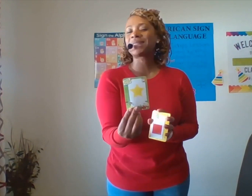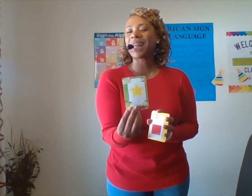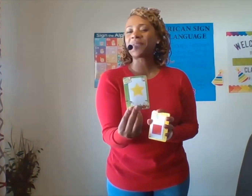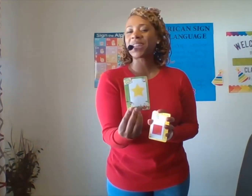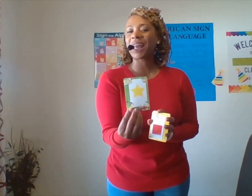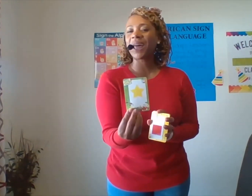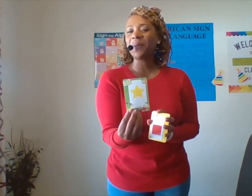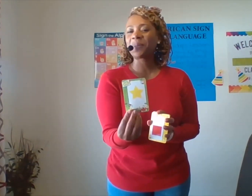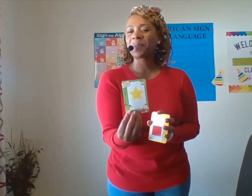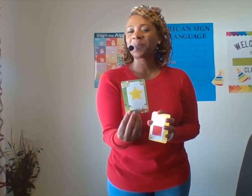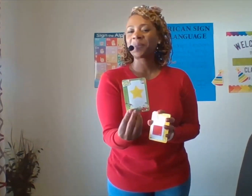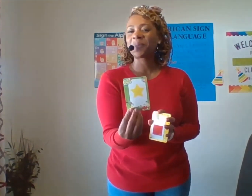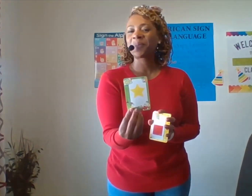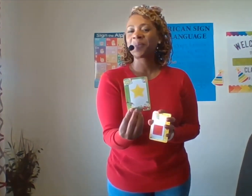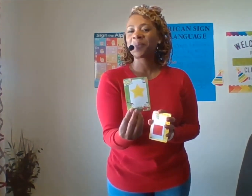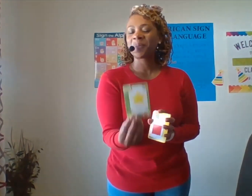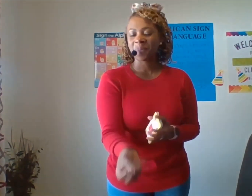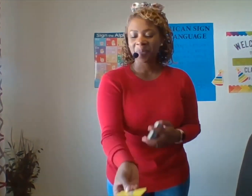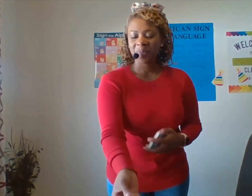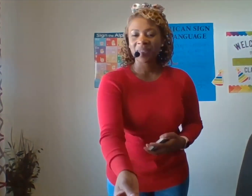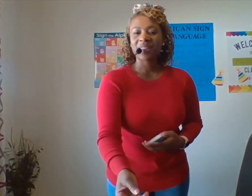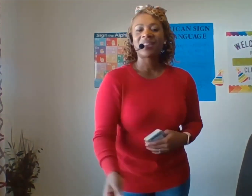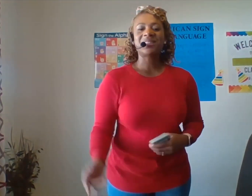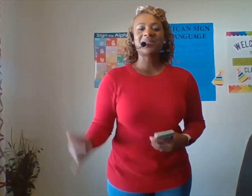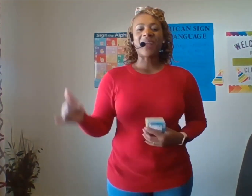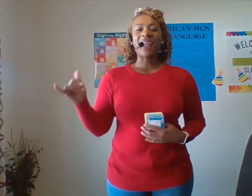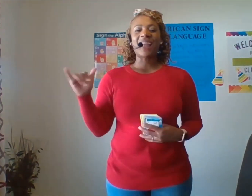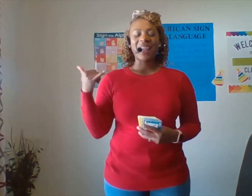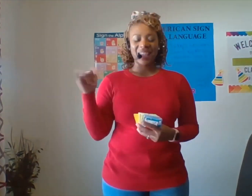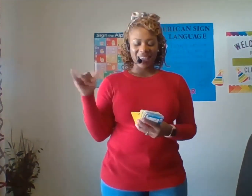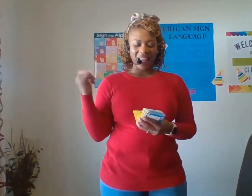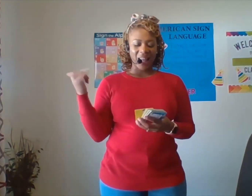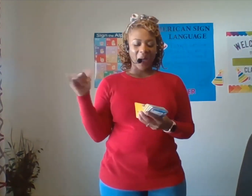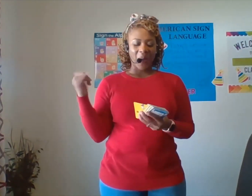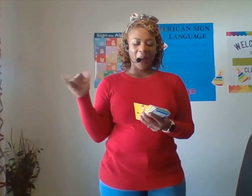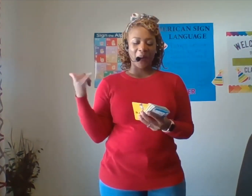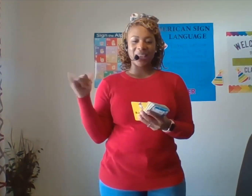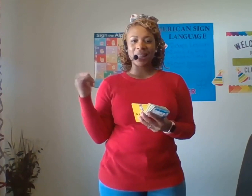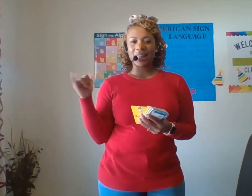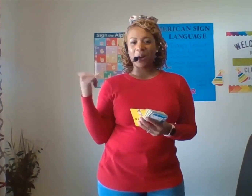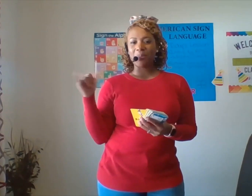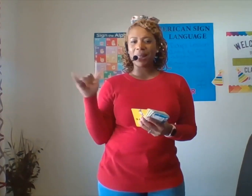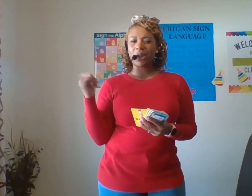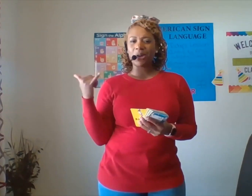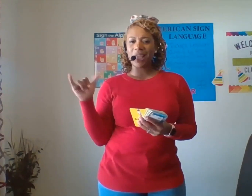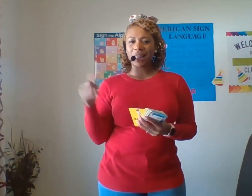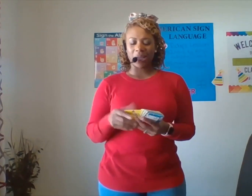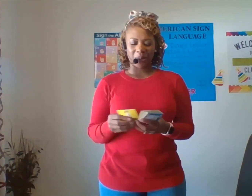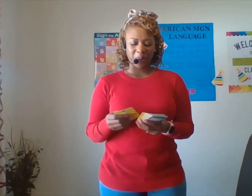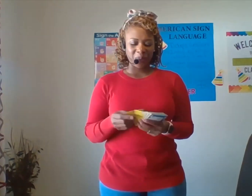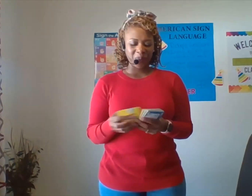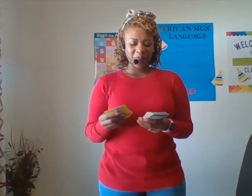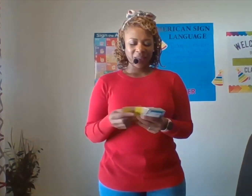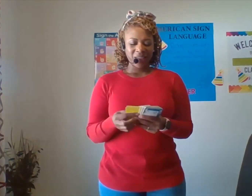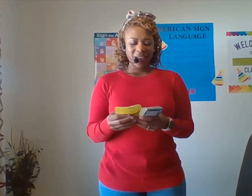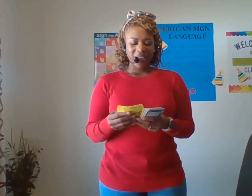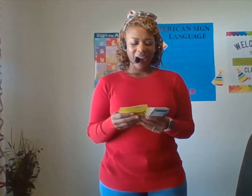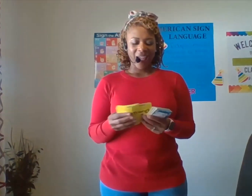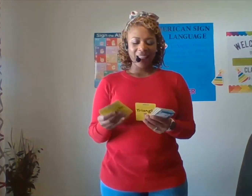the cypher yellow that's right yellow yellow mellow yellow alright